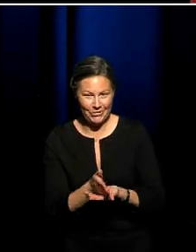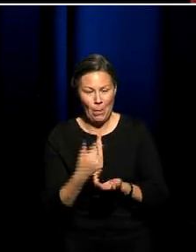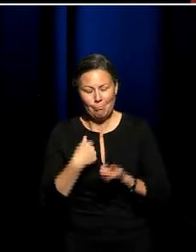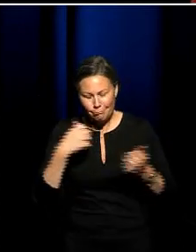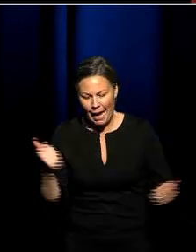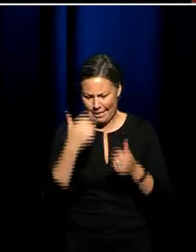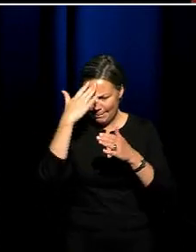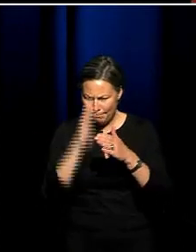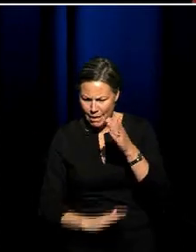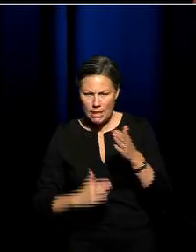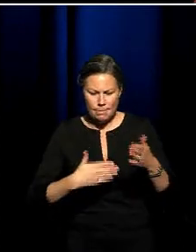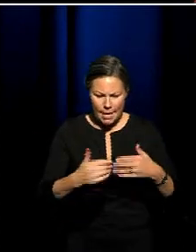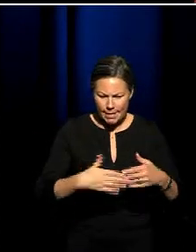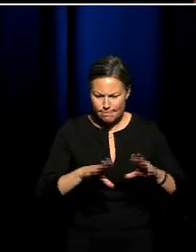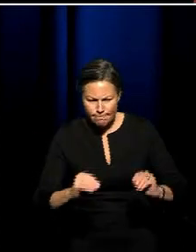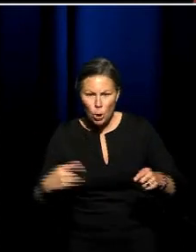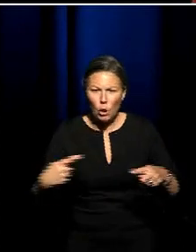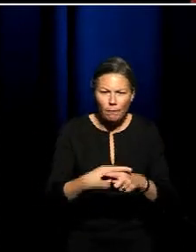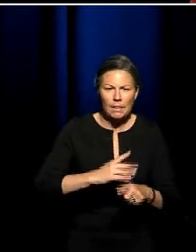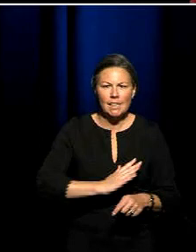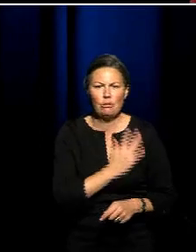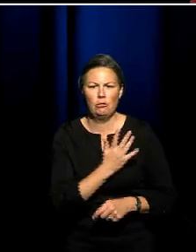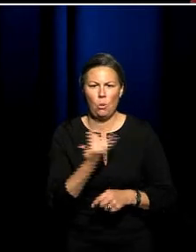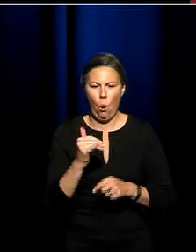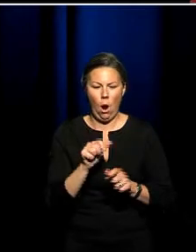with conflicts of interest and apprehended bias. We will use that